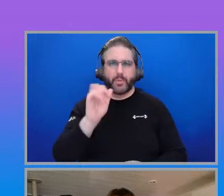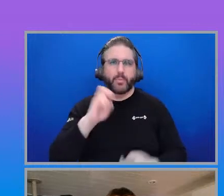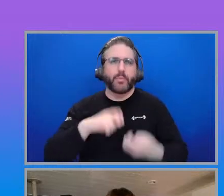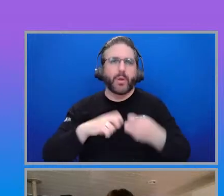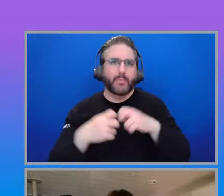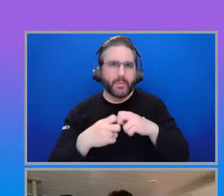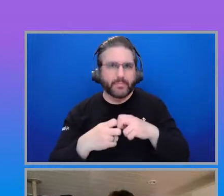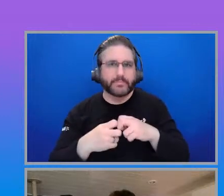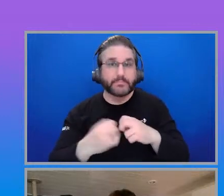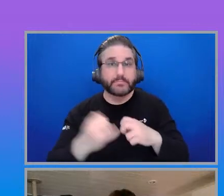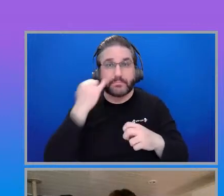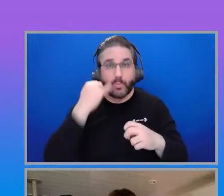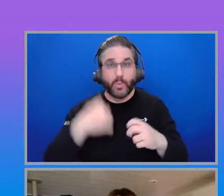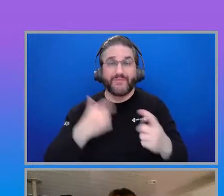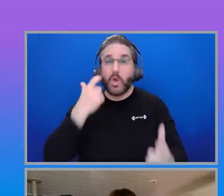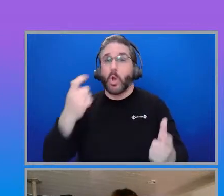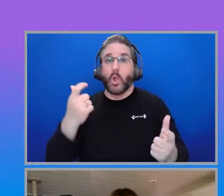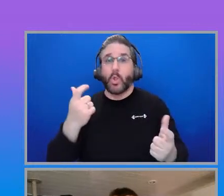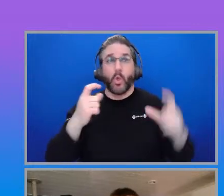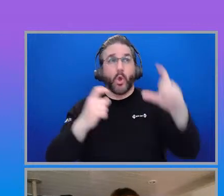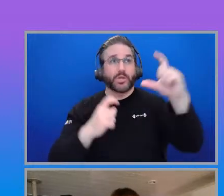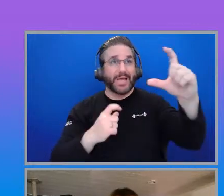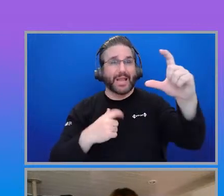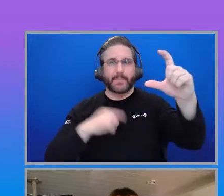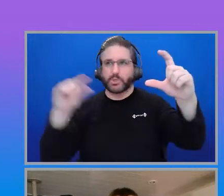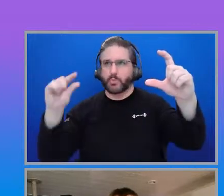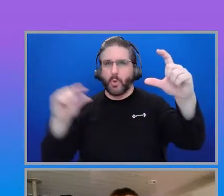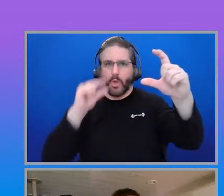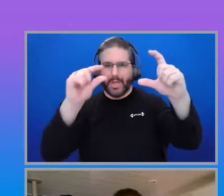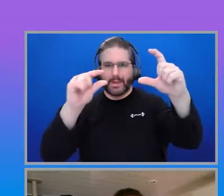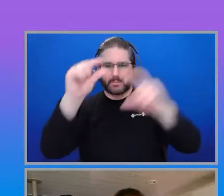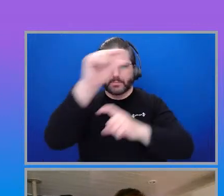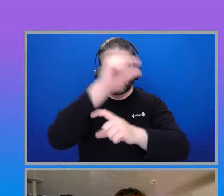happen a lot when you've got very large items mixed with very